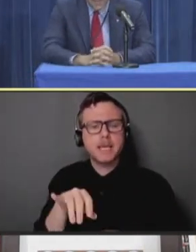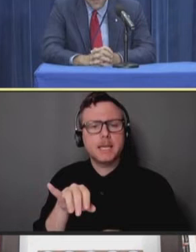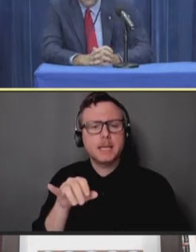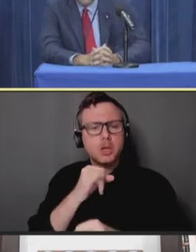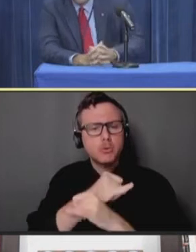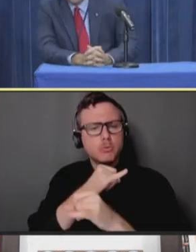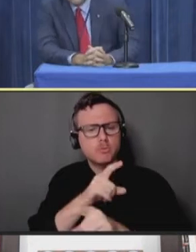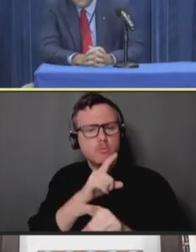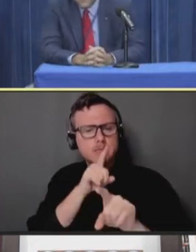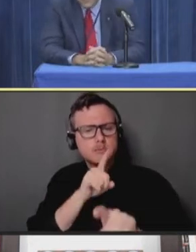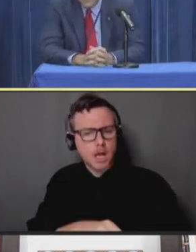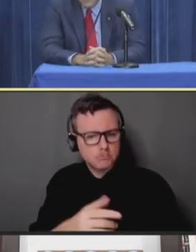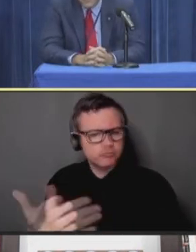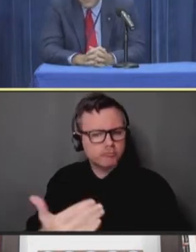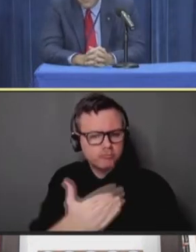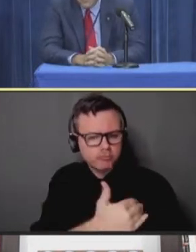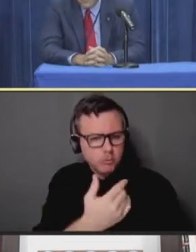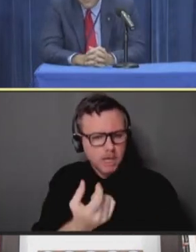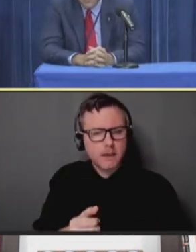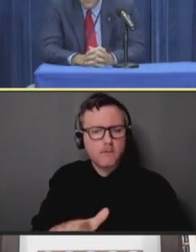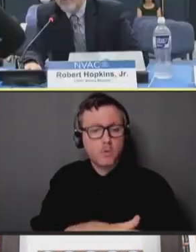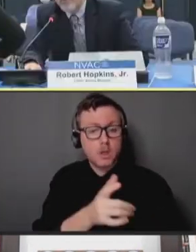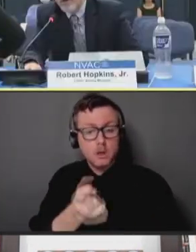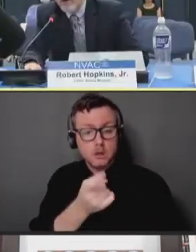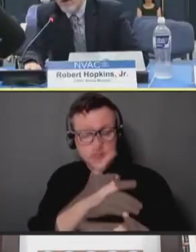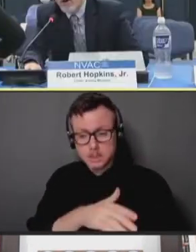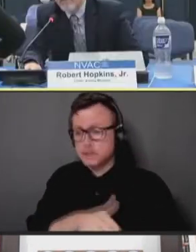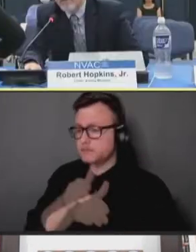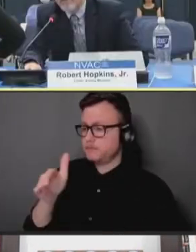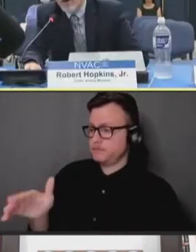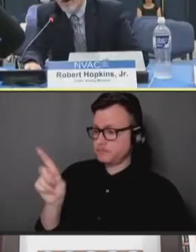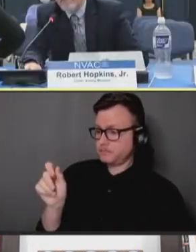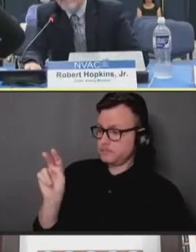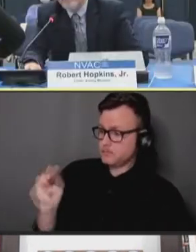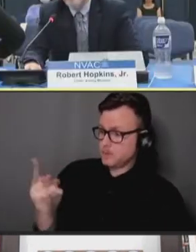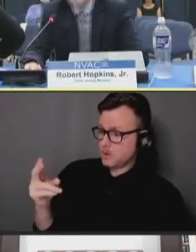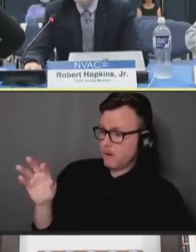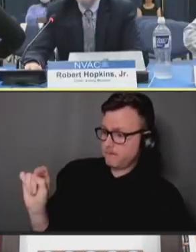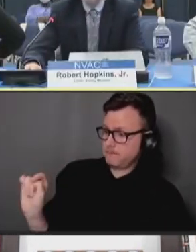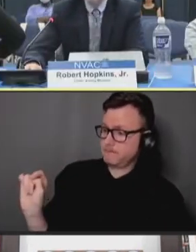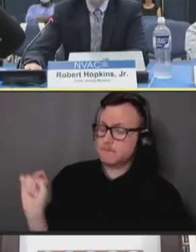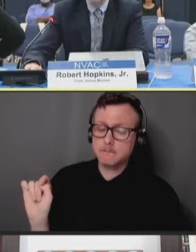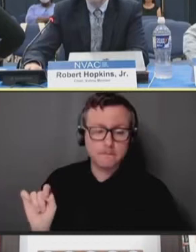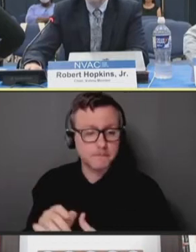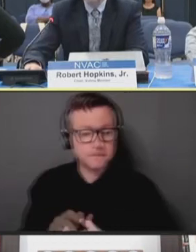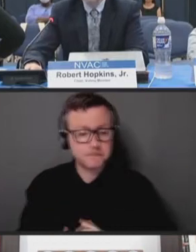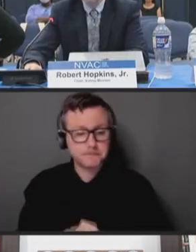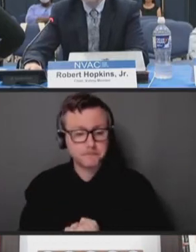Robert Hopkins: The next question is from Dan Hoff [phonetic sp] on the line.